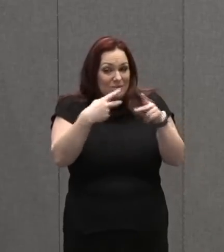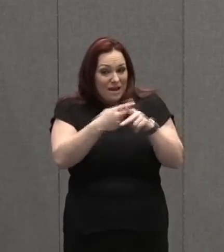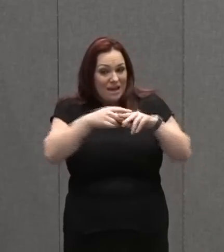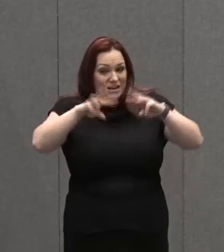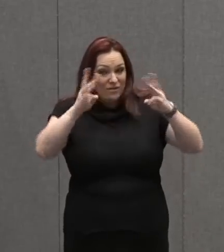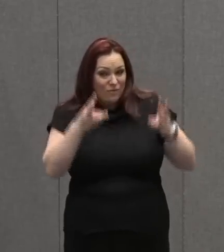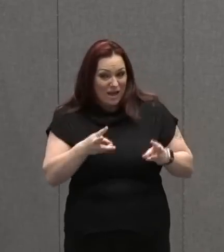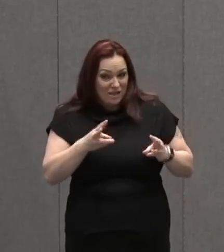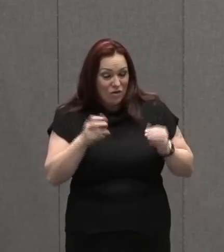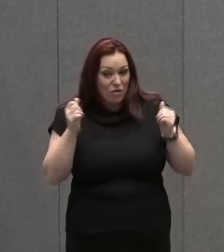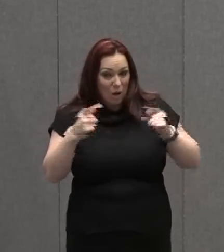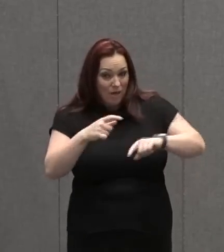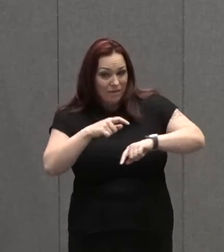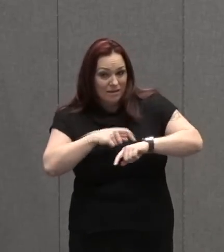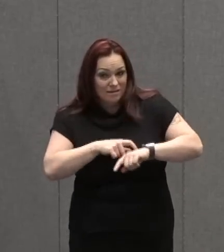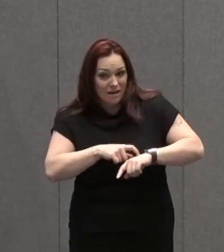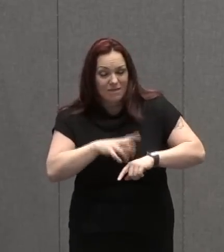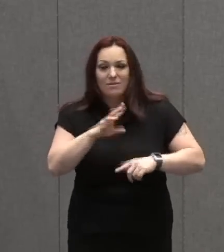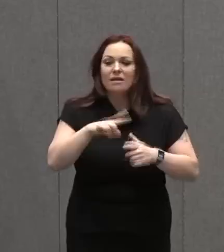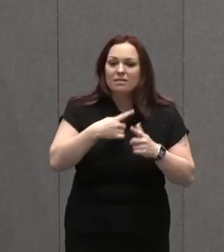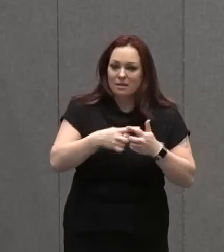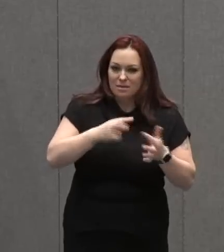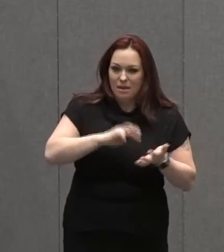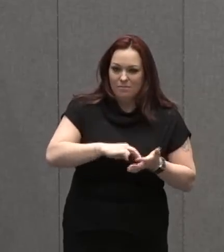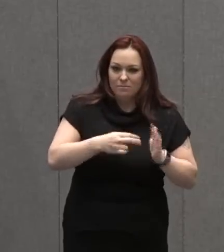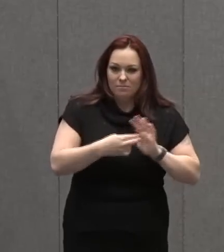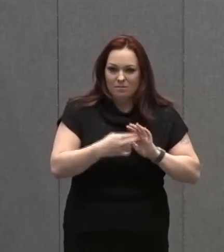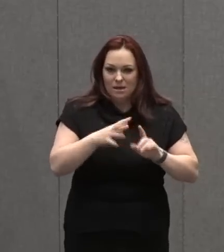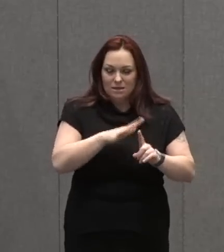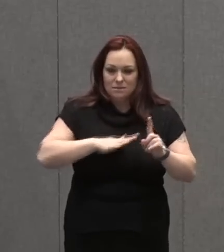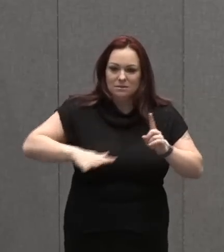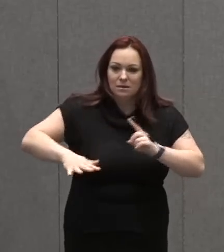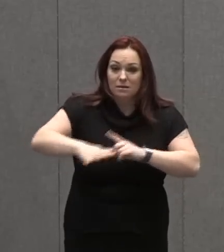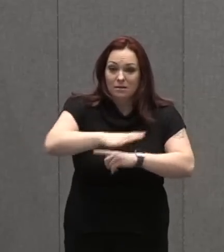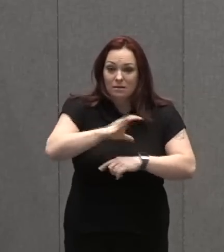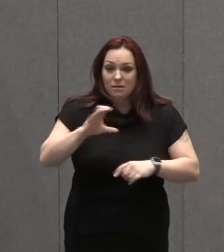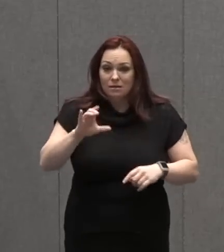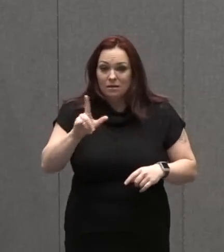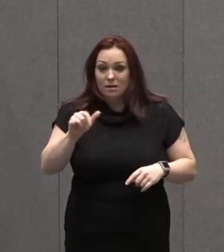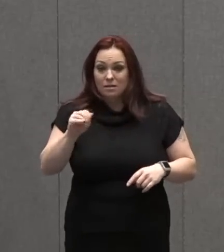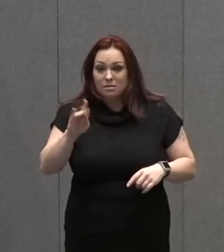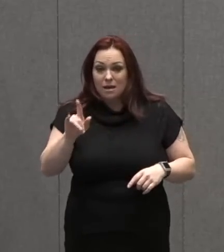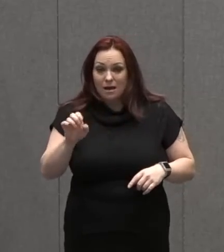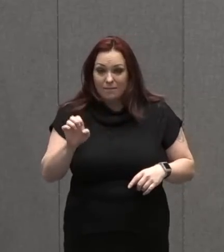then we're talking about a climate. It doesn't change a whole lot throughout the year.